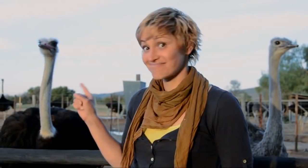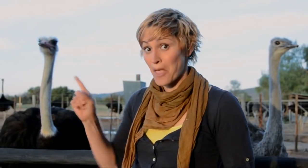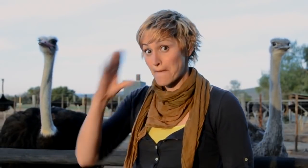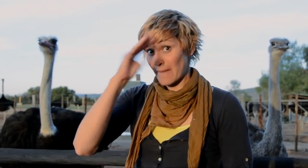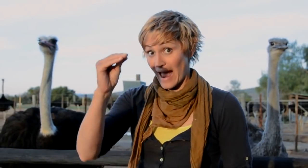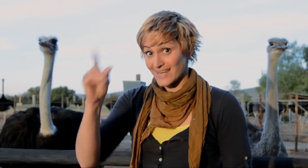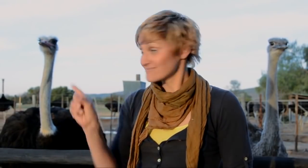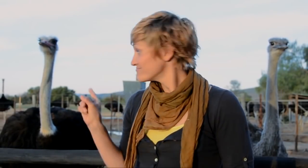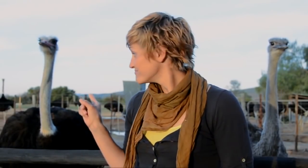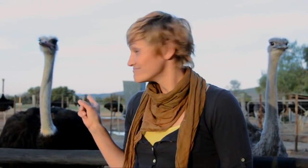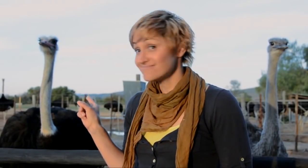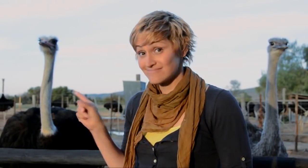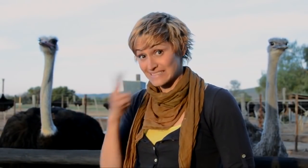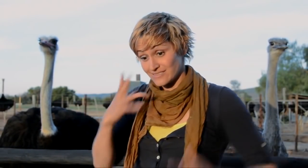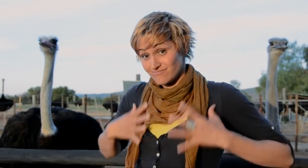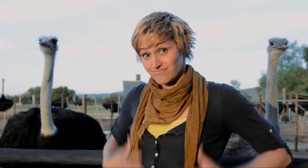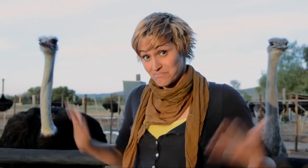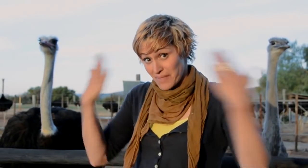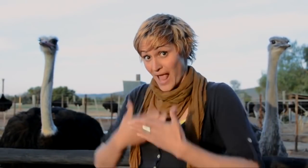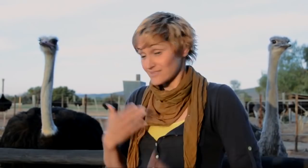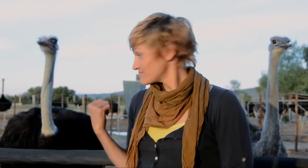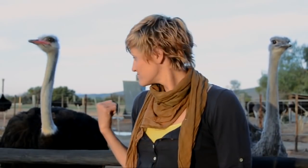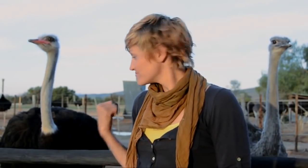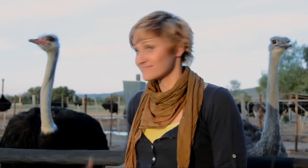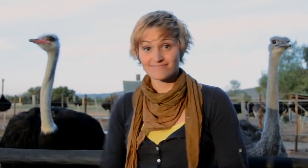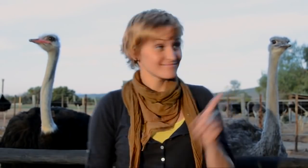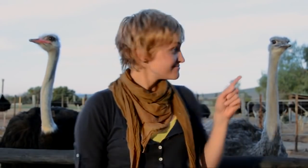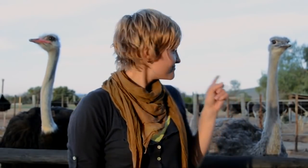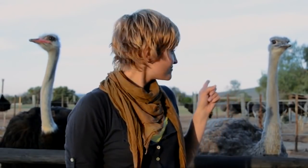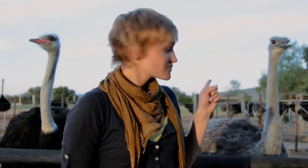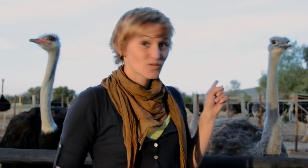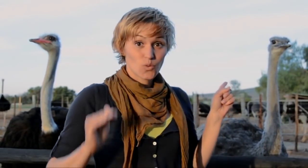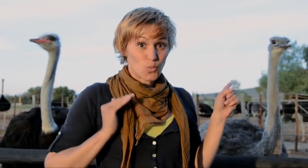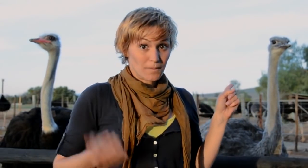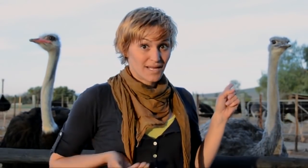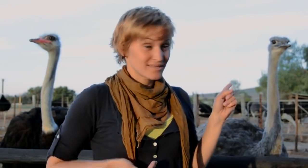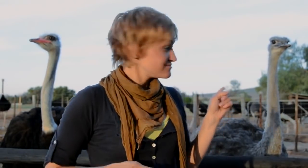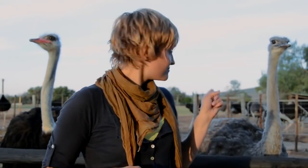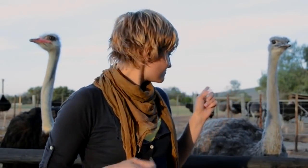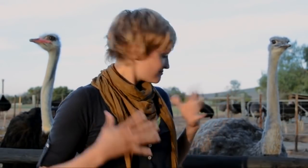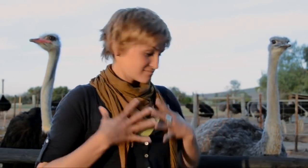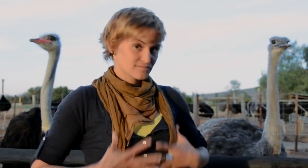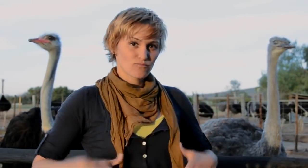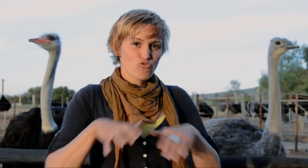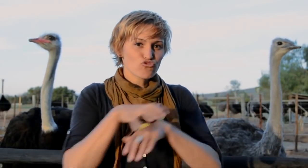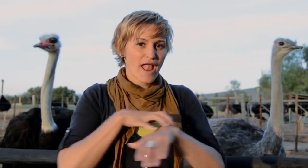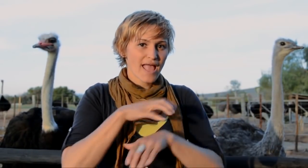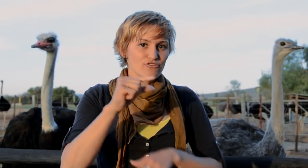This one is a male. This one has black feathers. This one is a female.